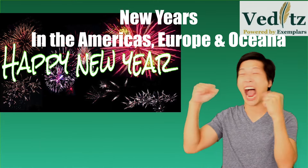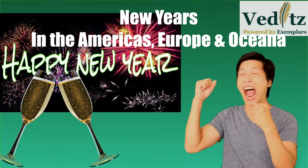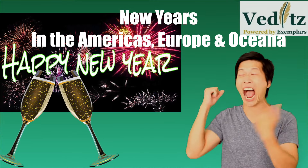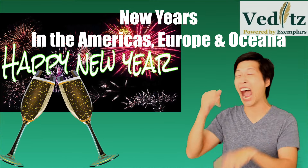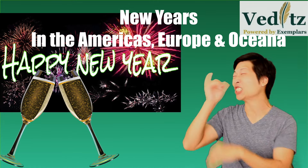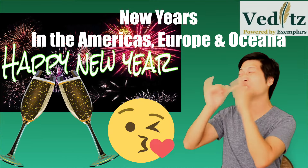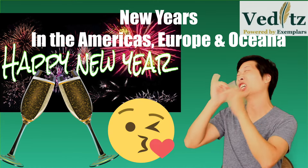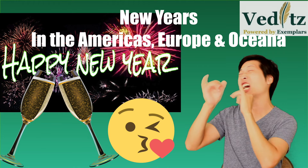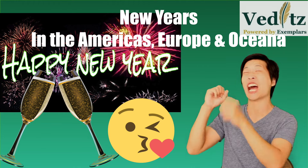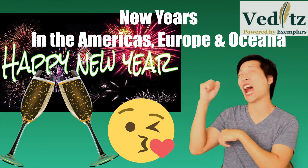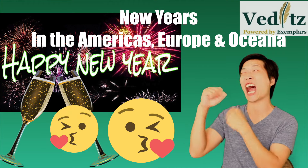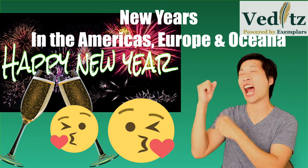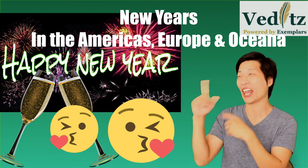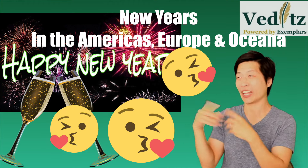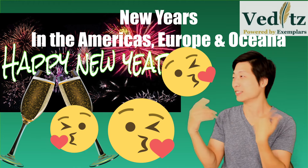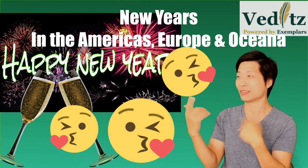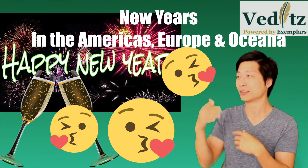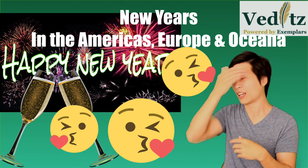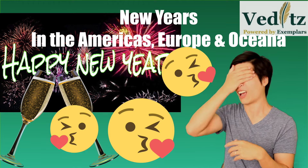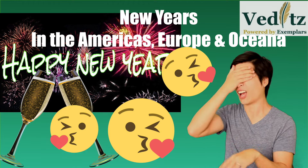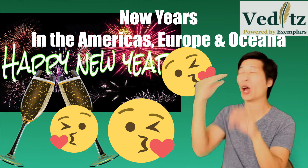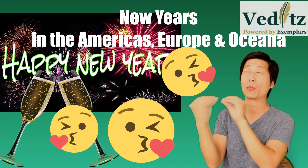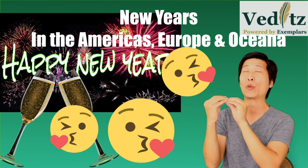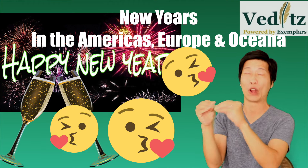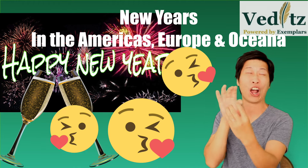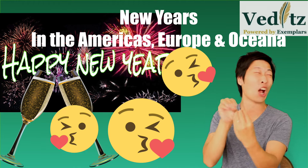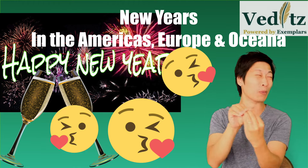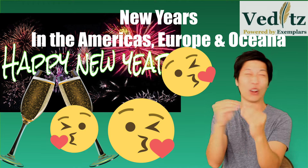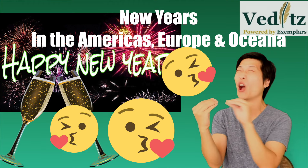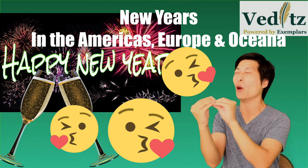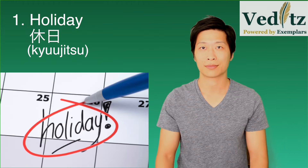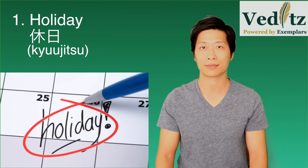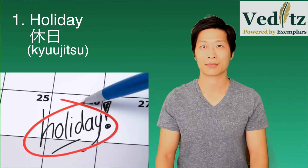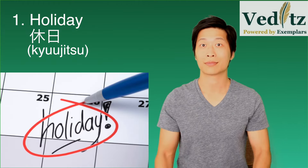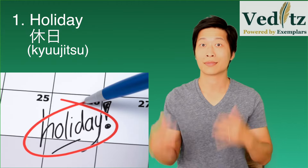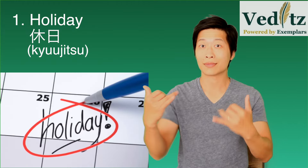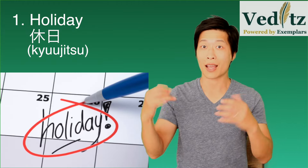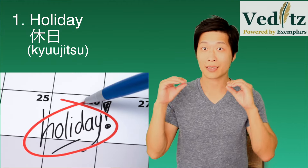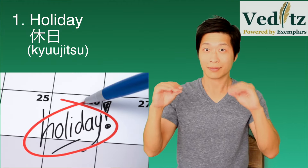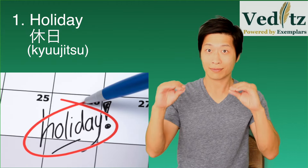New years in America, Europe and Oceania: Party, Drink & Kiss anybody!